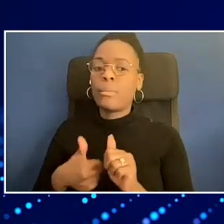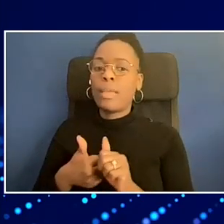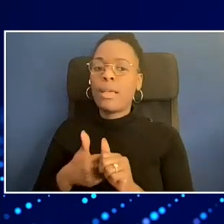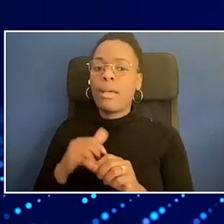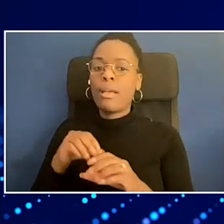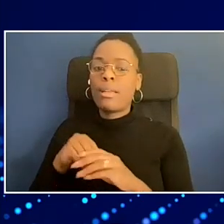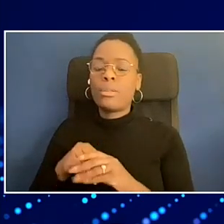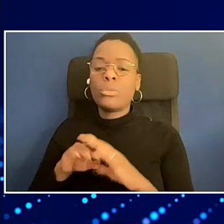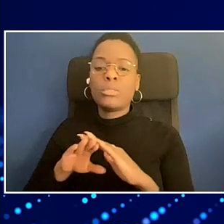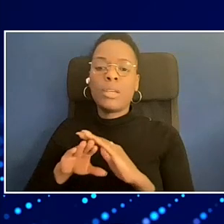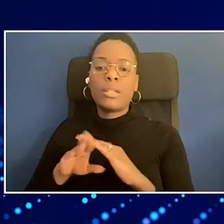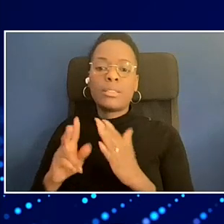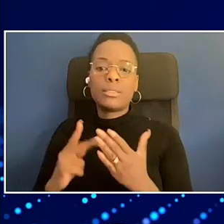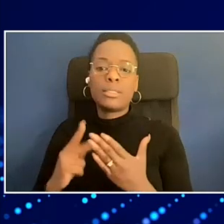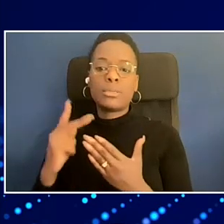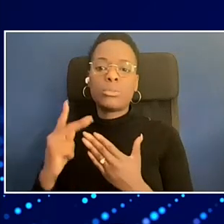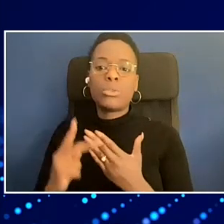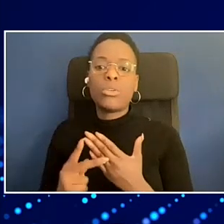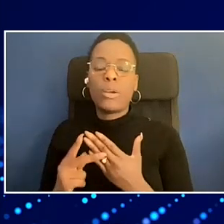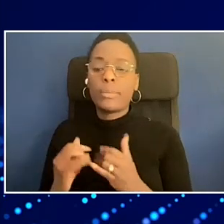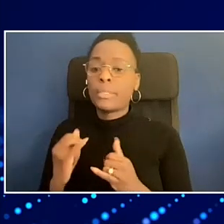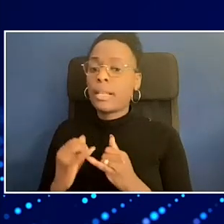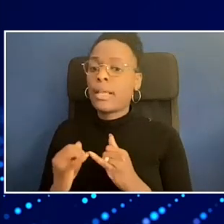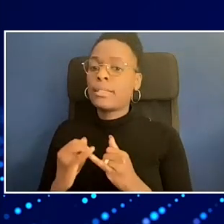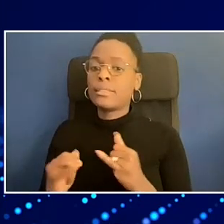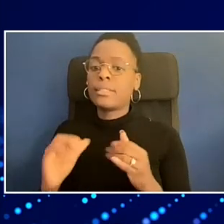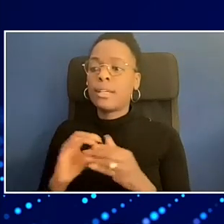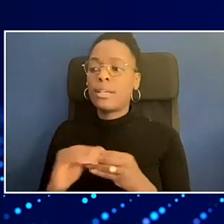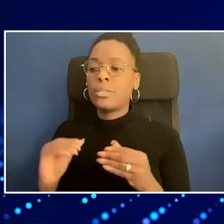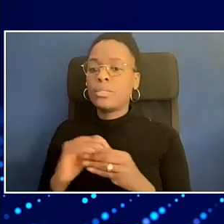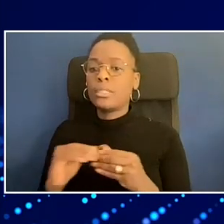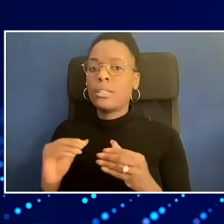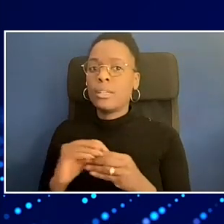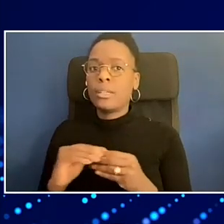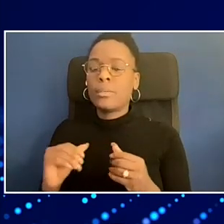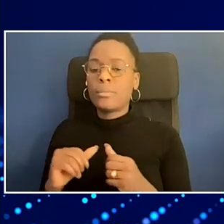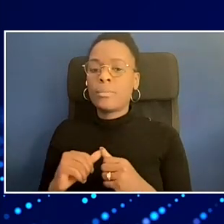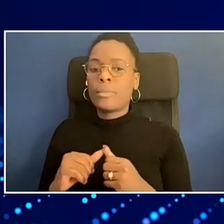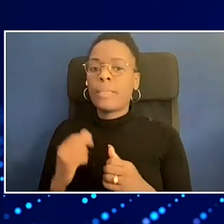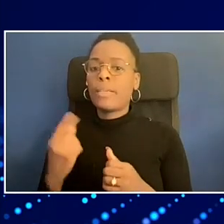And the last thing I'll say on that is I think someone said in the chat, Barmak